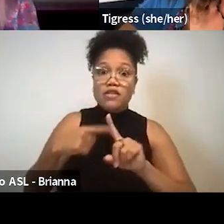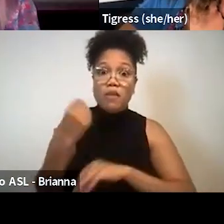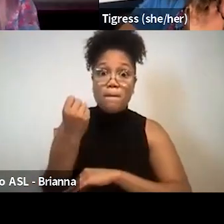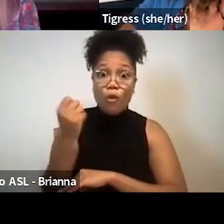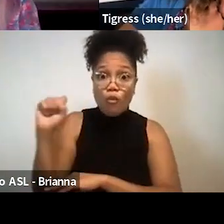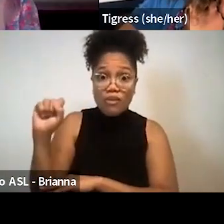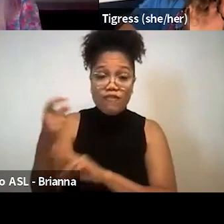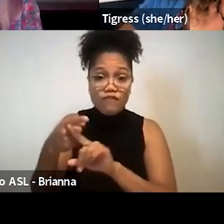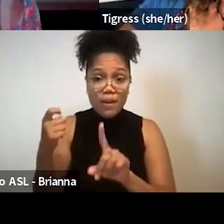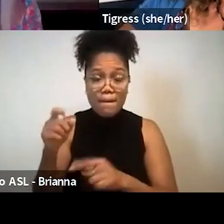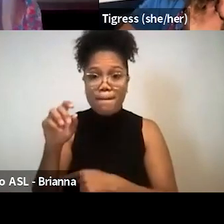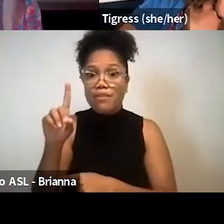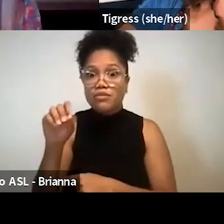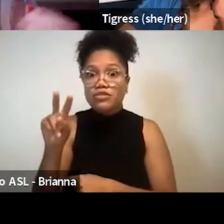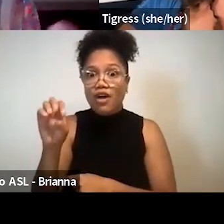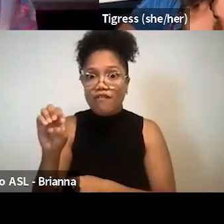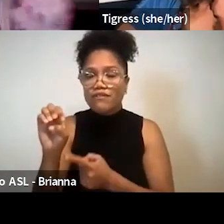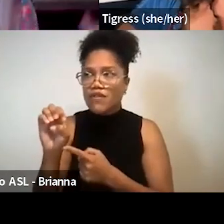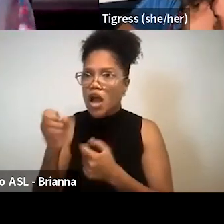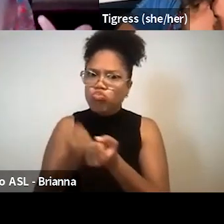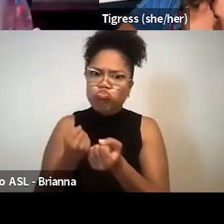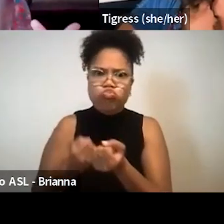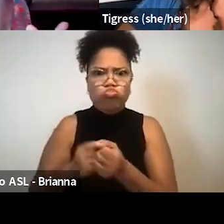you know, really work to champion and help to fuel and amplify